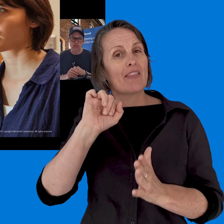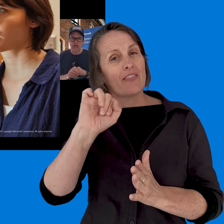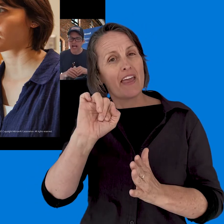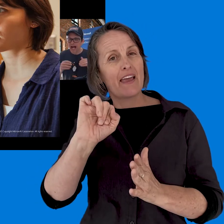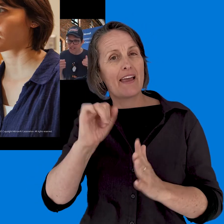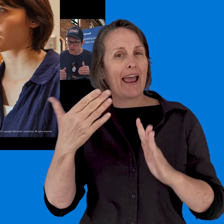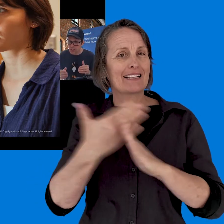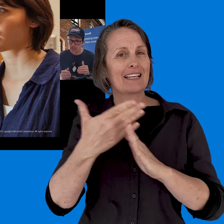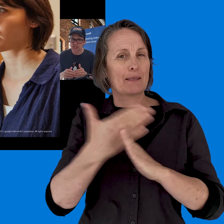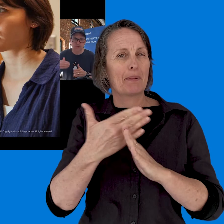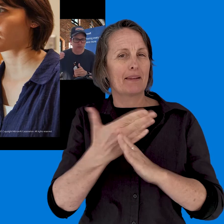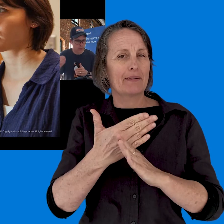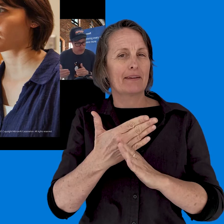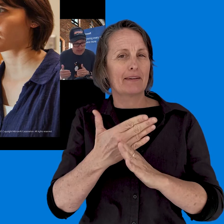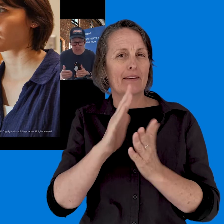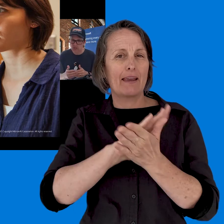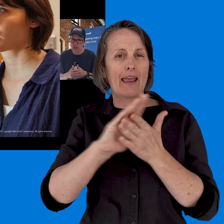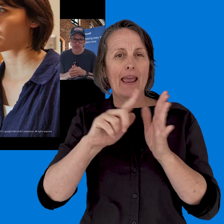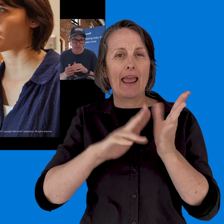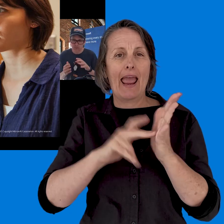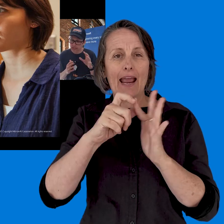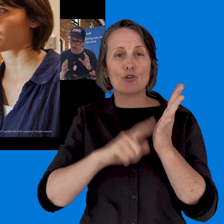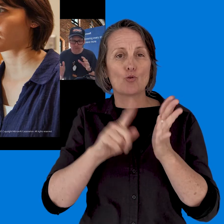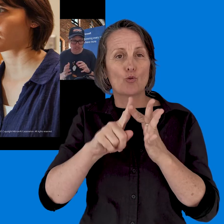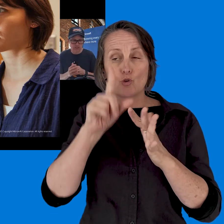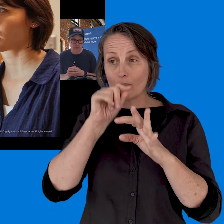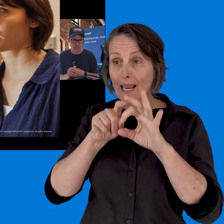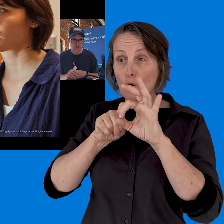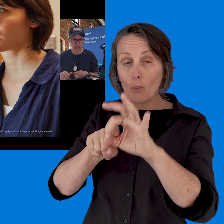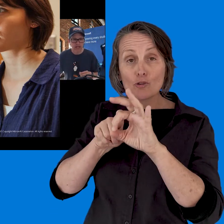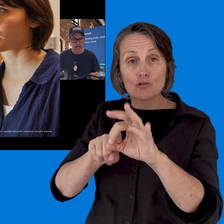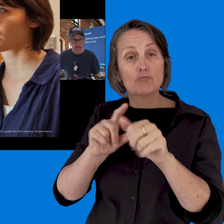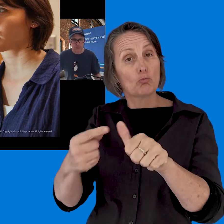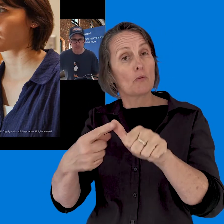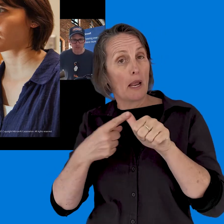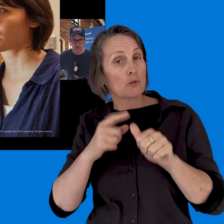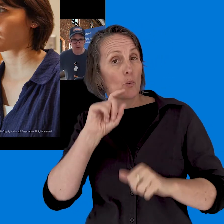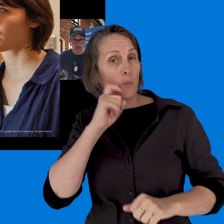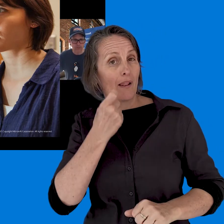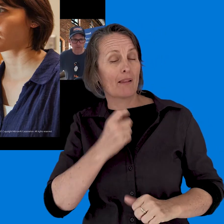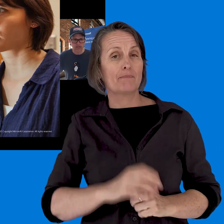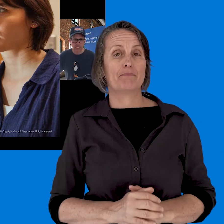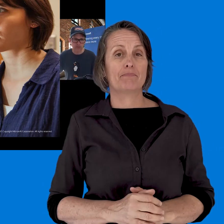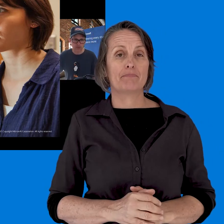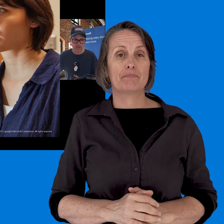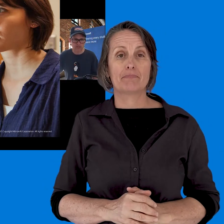where you can ask questions. People get back to you. There's some really great resources on there. And I've also thrown in a couple of ebooks